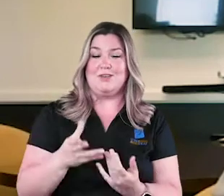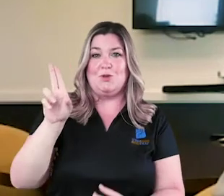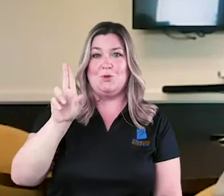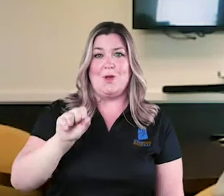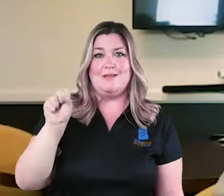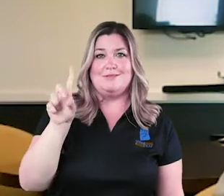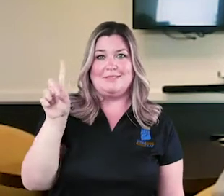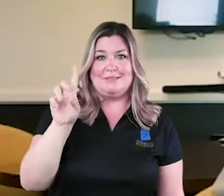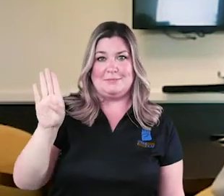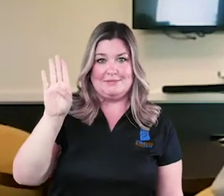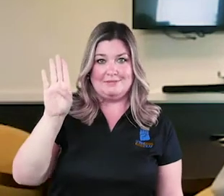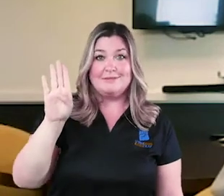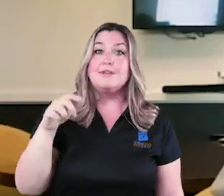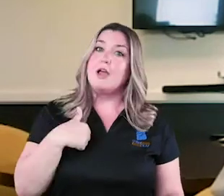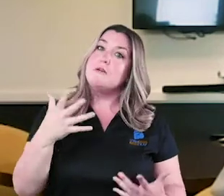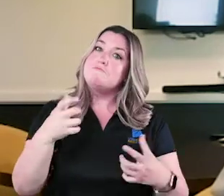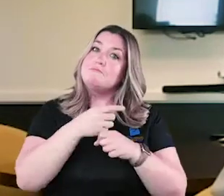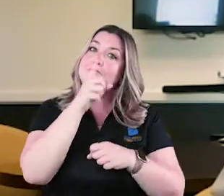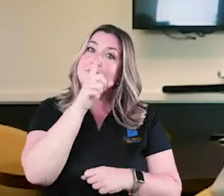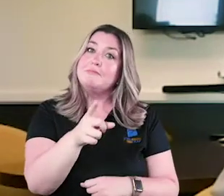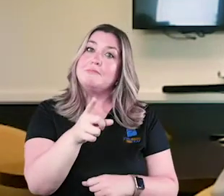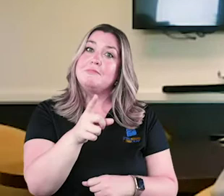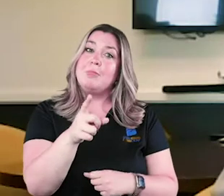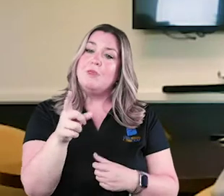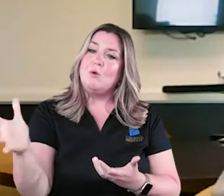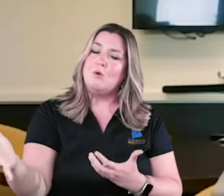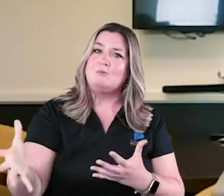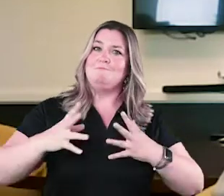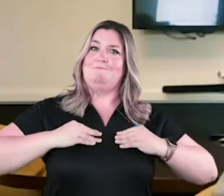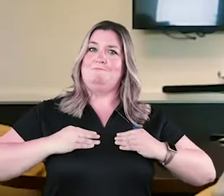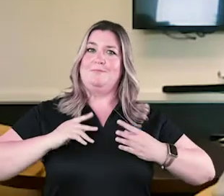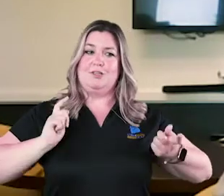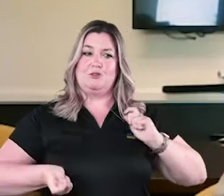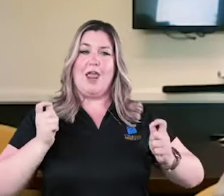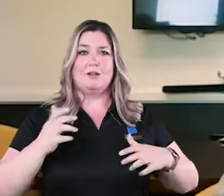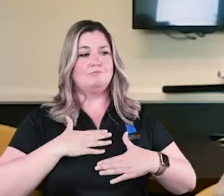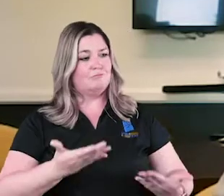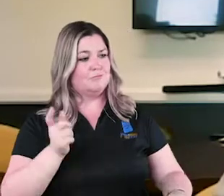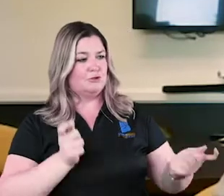wanted to make sure to embrace change and be able to look at the services that we were